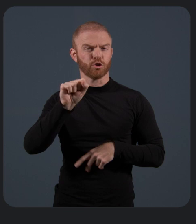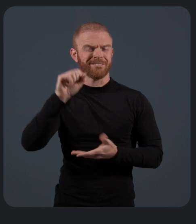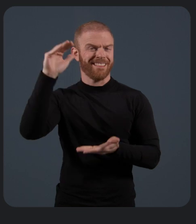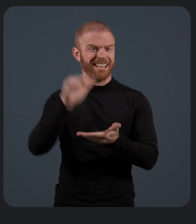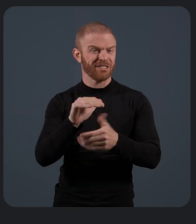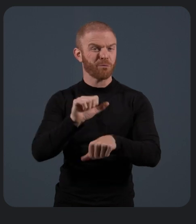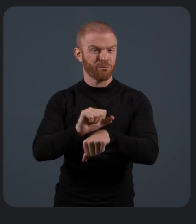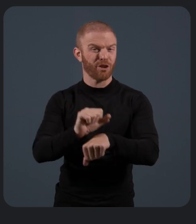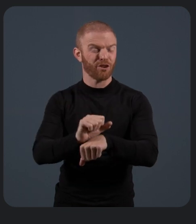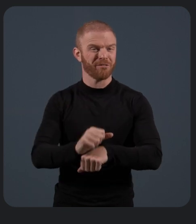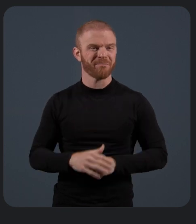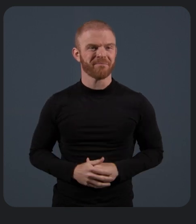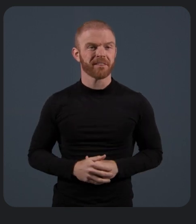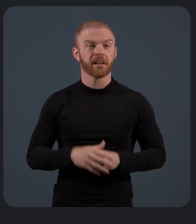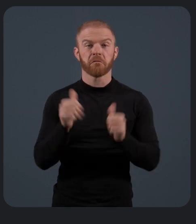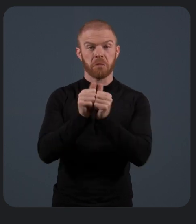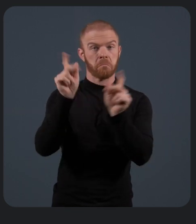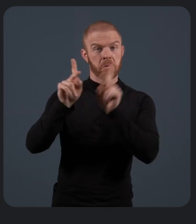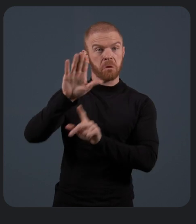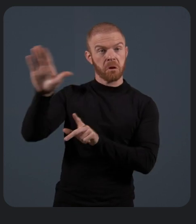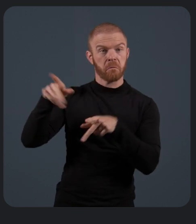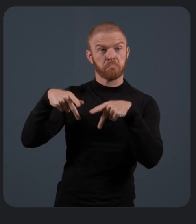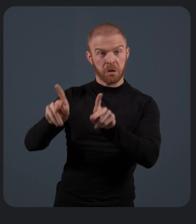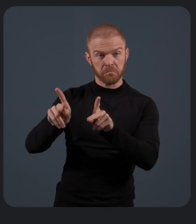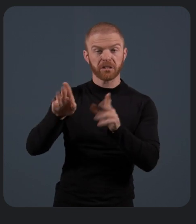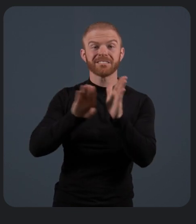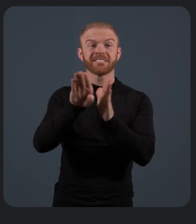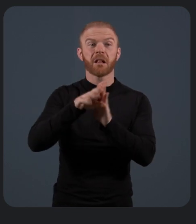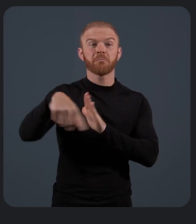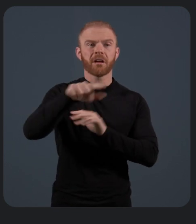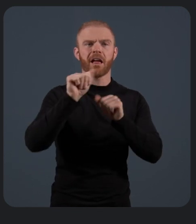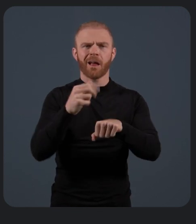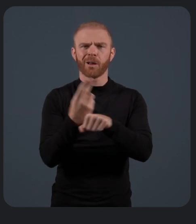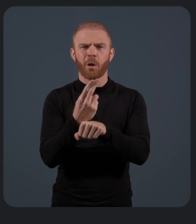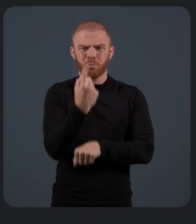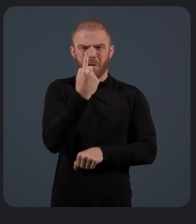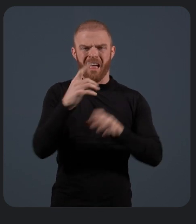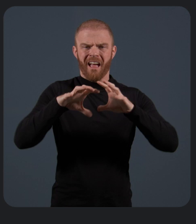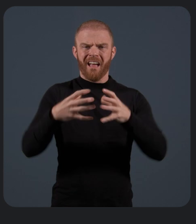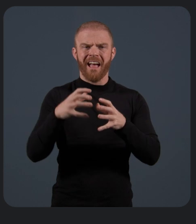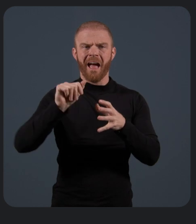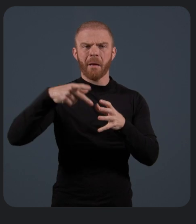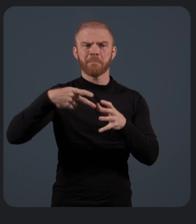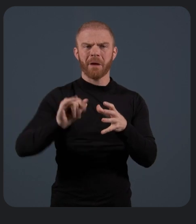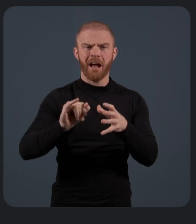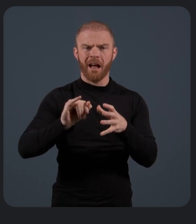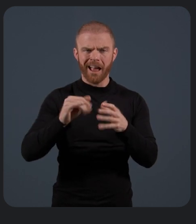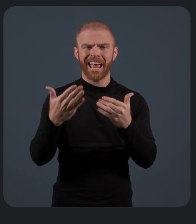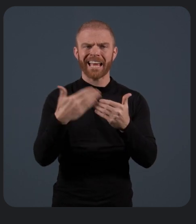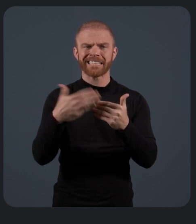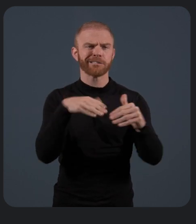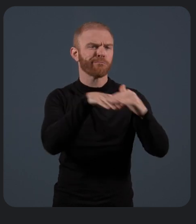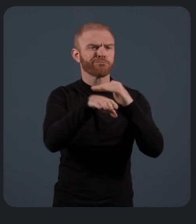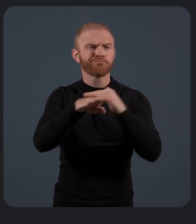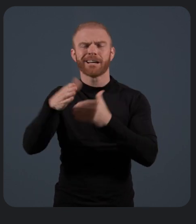With use of permission, developers like you can use a single set of APIs to securely access and share health data